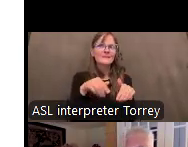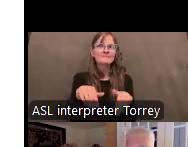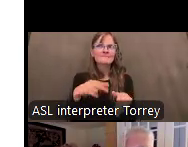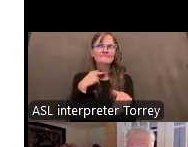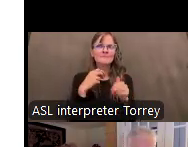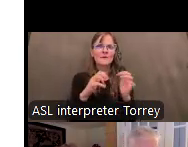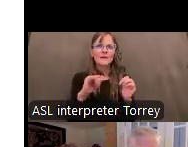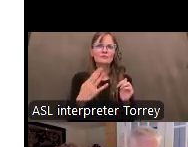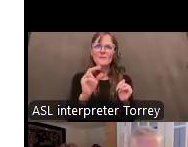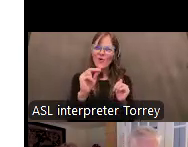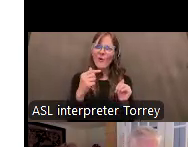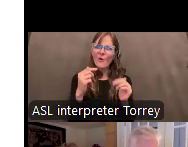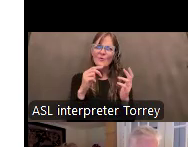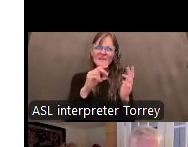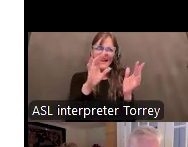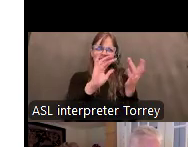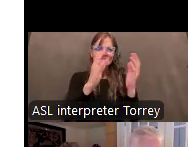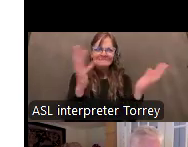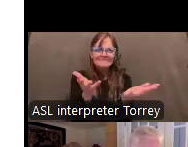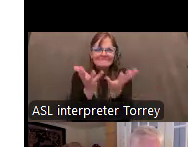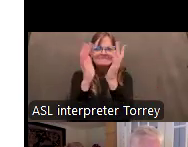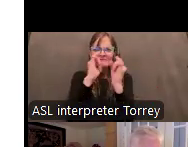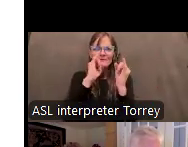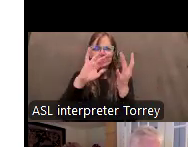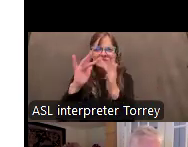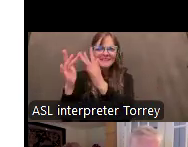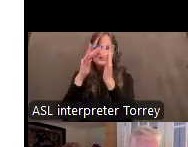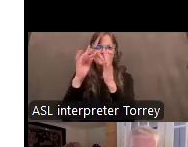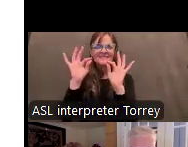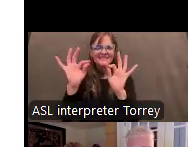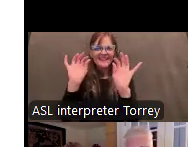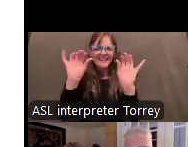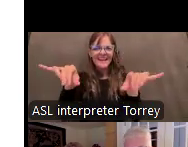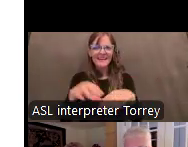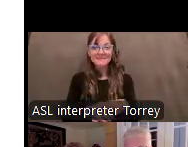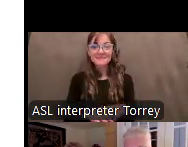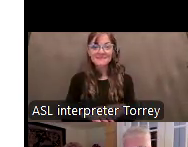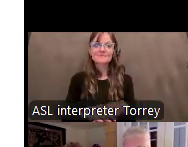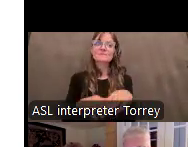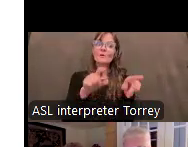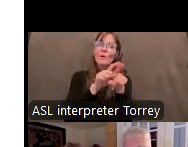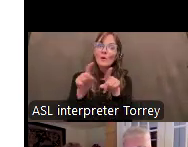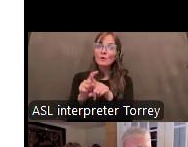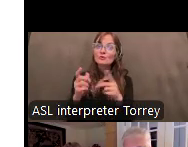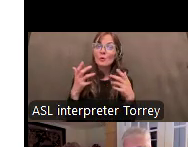we also developed a whole part of our marketing campaign with language in mind.